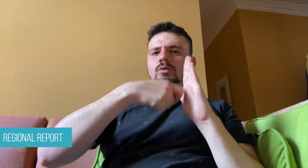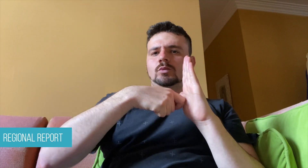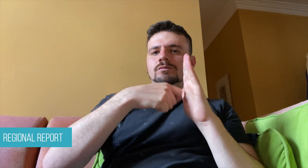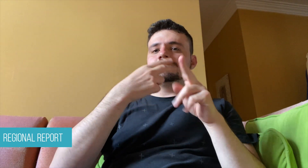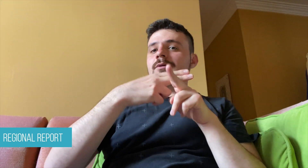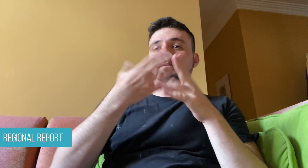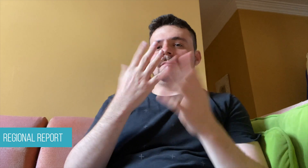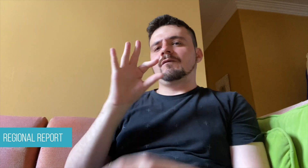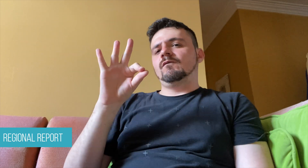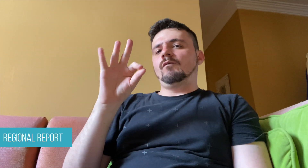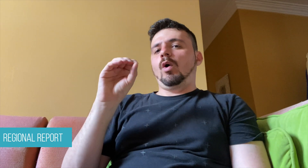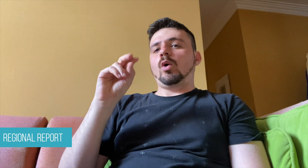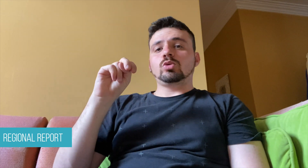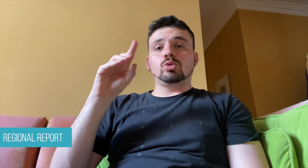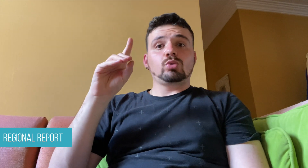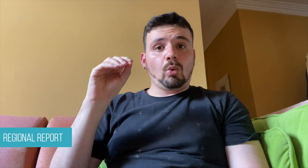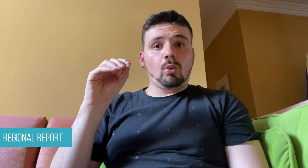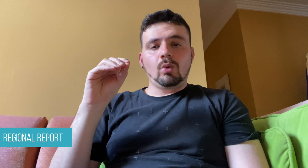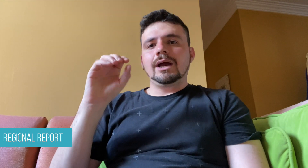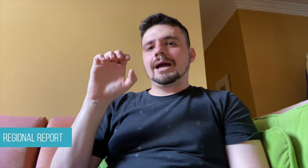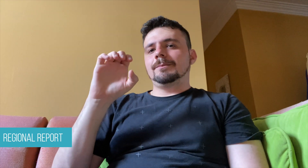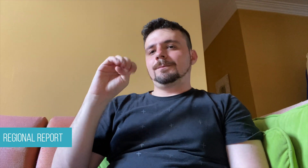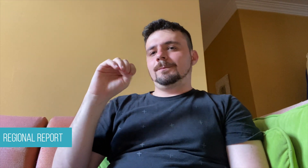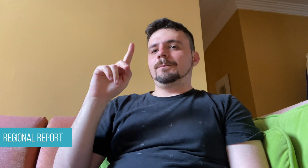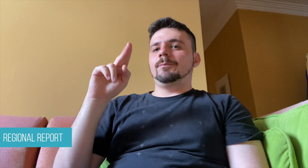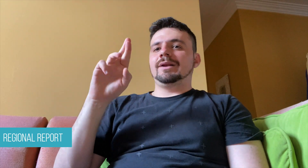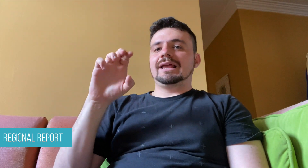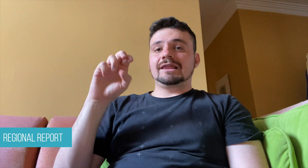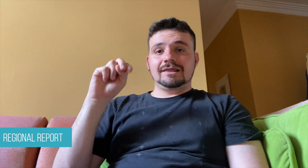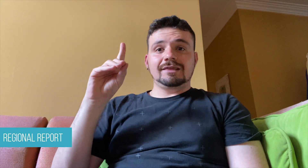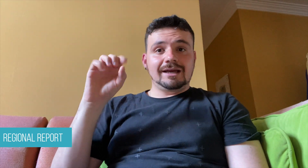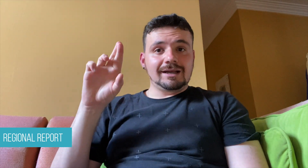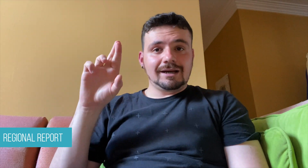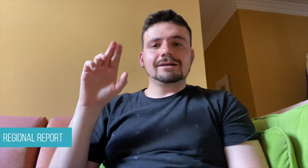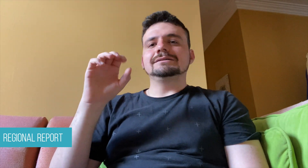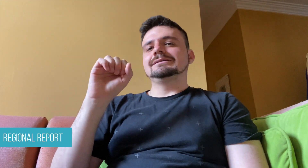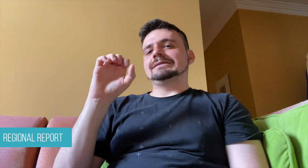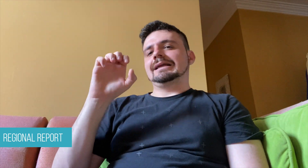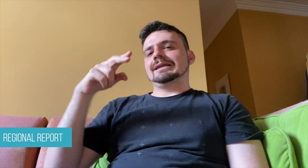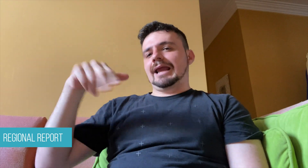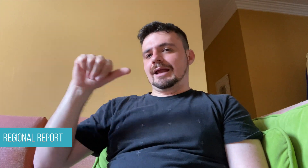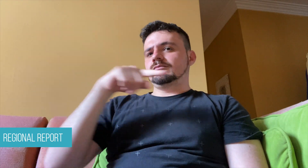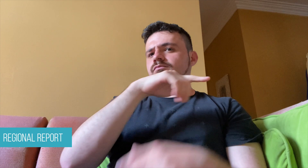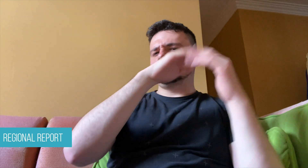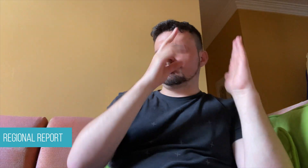Fondo Emprender Sena. They provided financial support to Marlon.